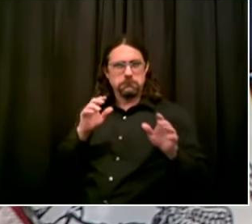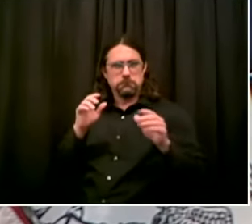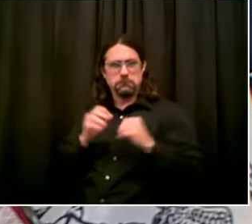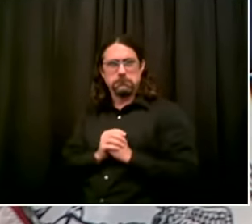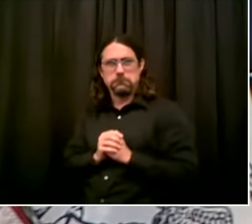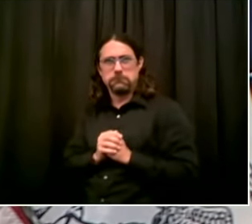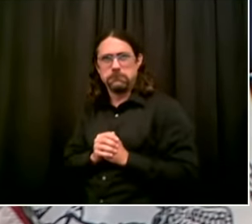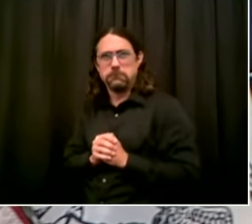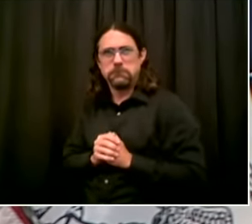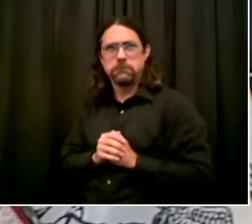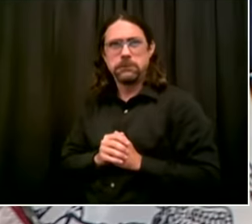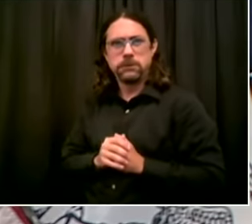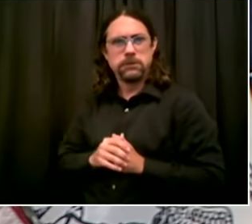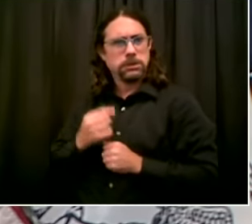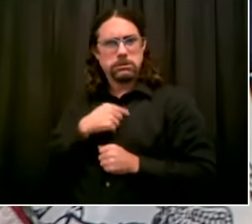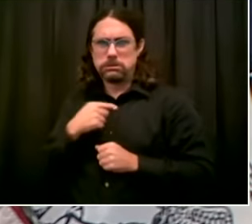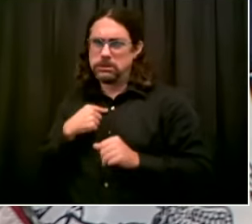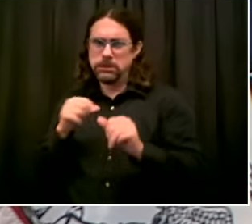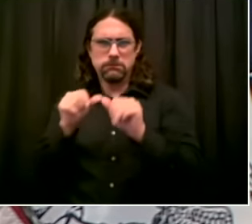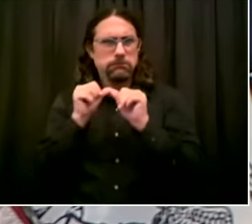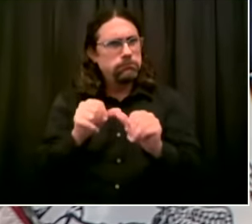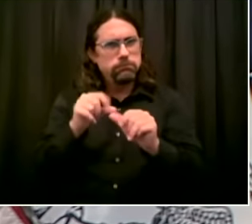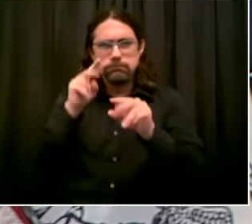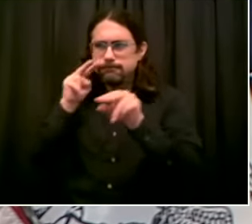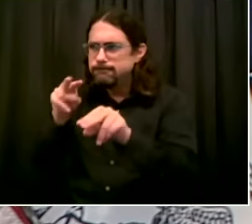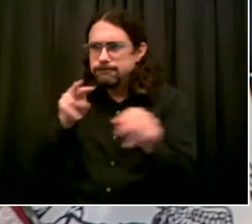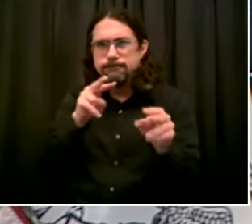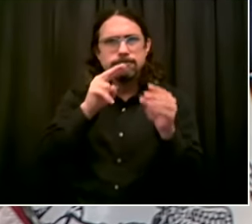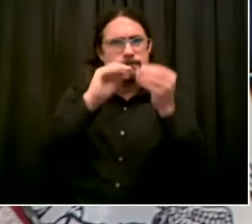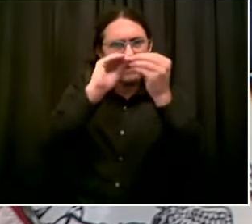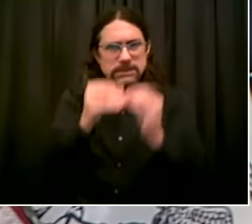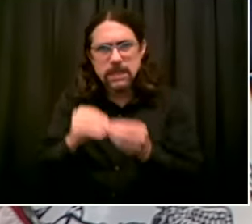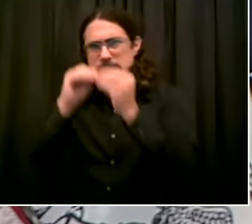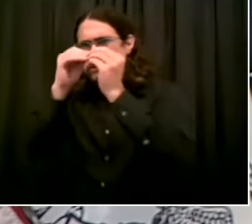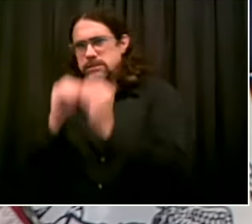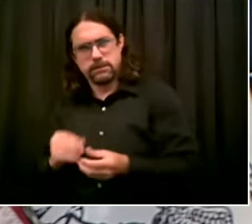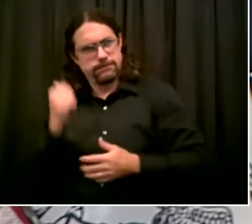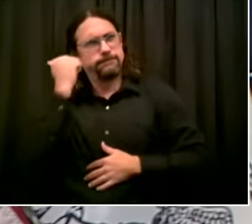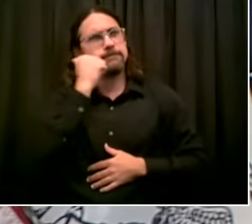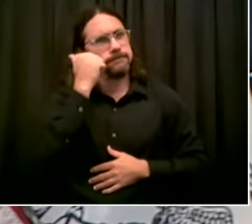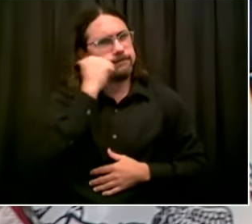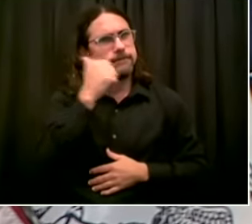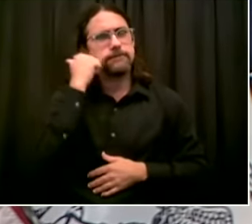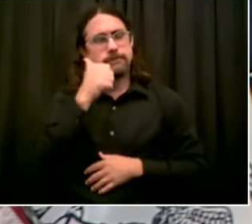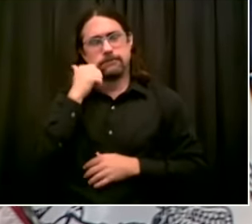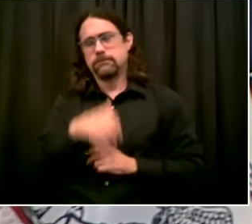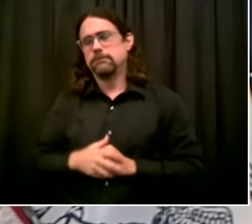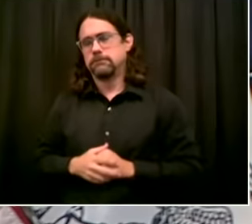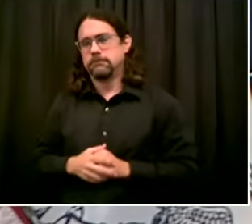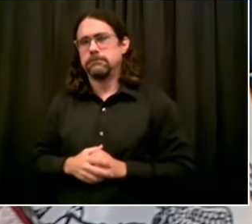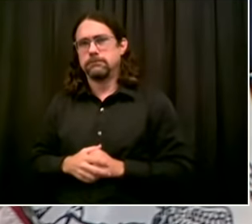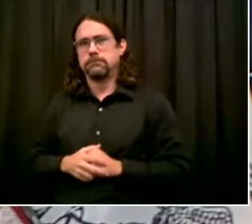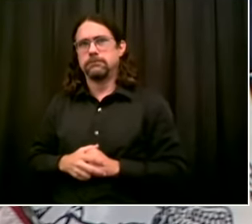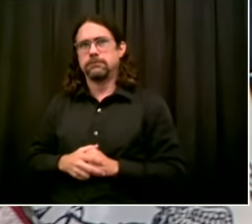WE ARE NOT DOING STTEIG NYET UNTIL OCTBOER . WHAT ARE THE DAT PAONTIS AND HOW DO YOU KNOW THAT IT IS NOT EFFECTING SCHOOL